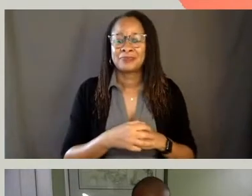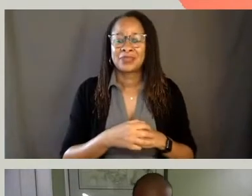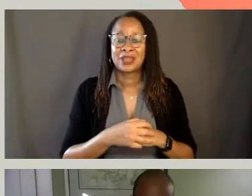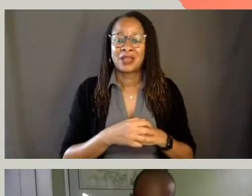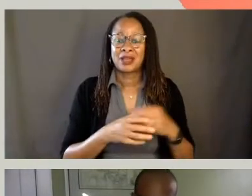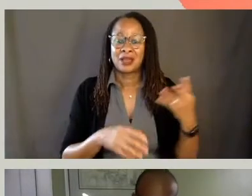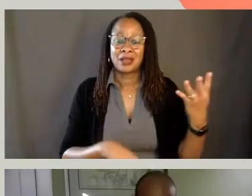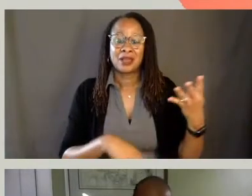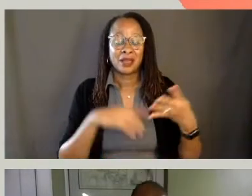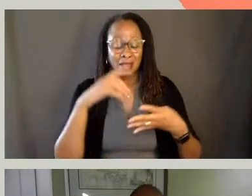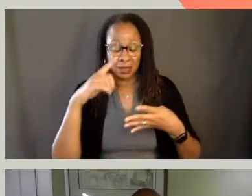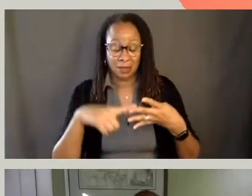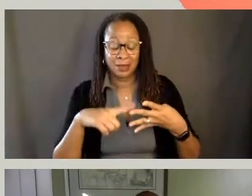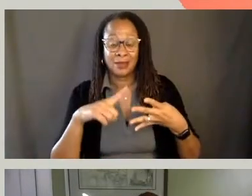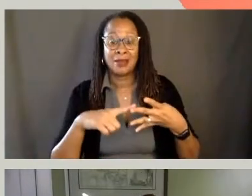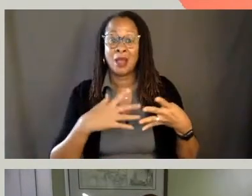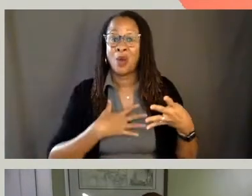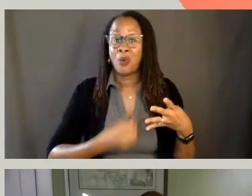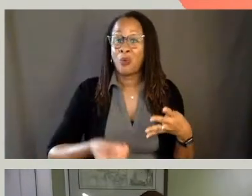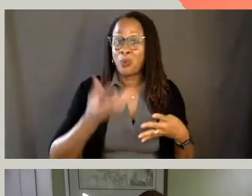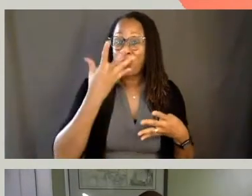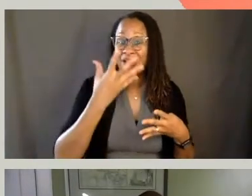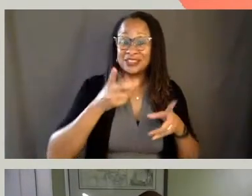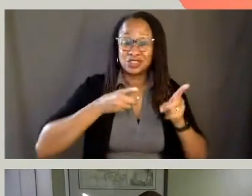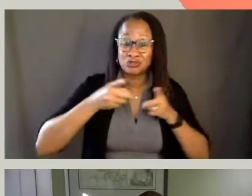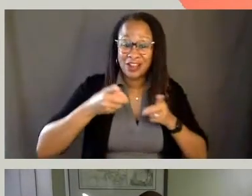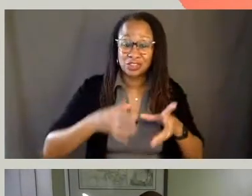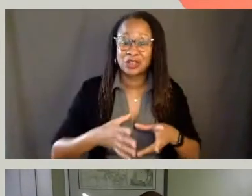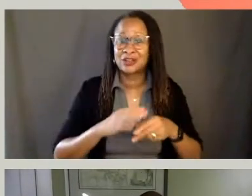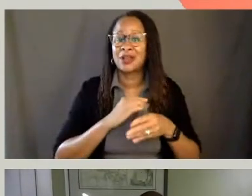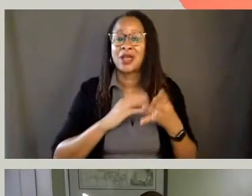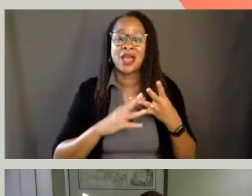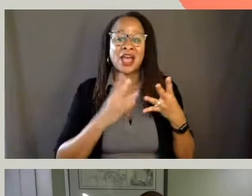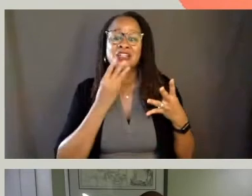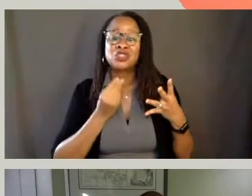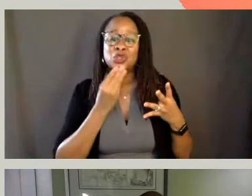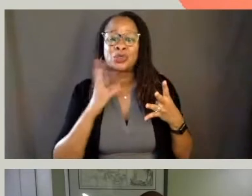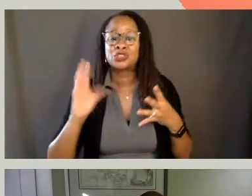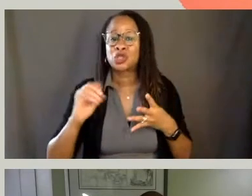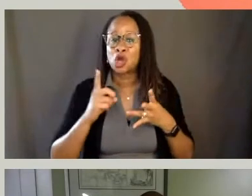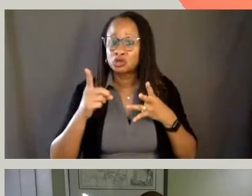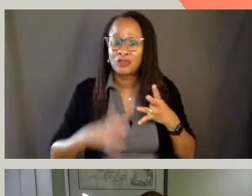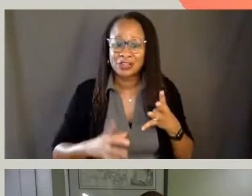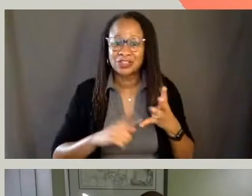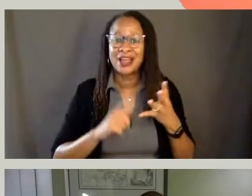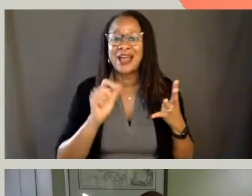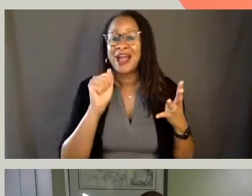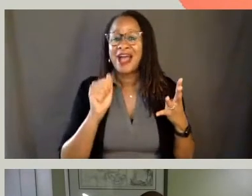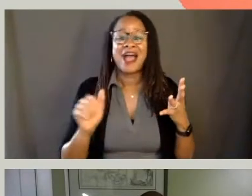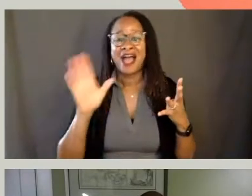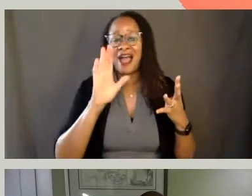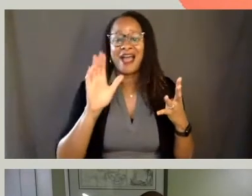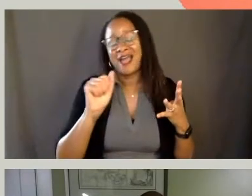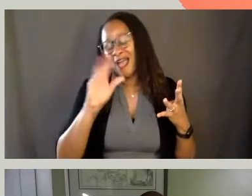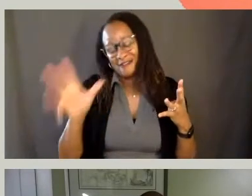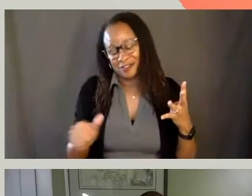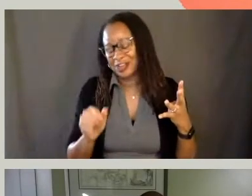We had White director, a Jewish co-director and an African-American producer.